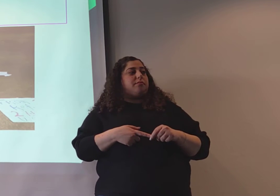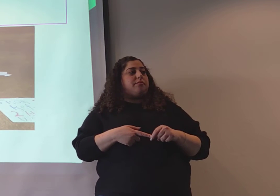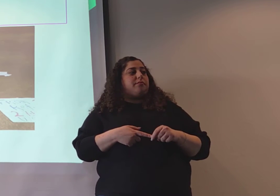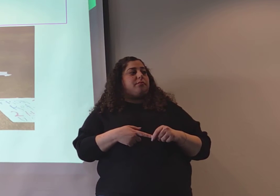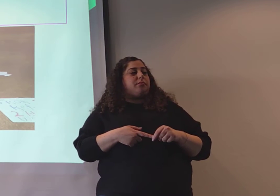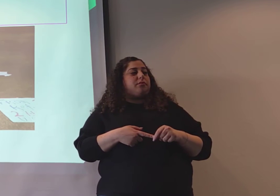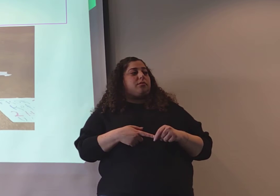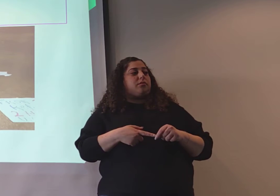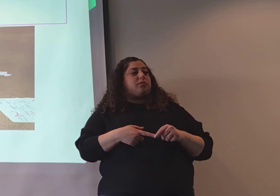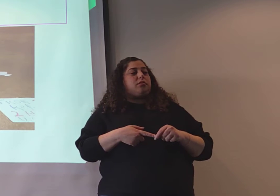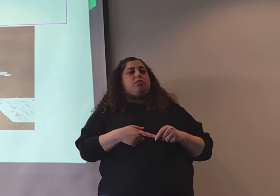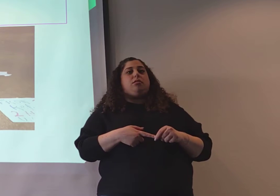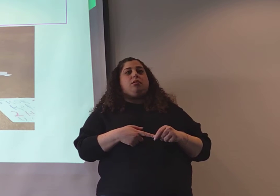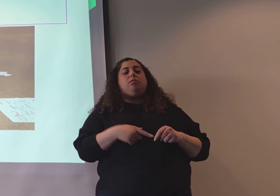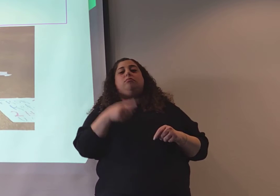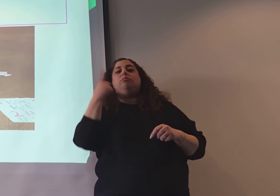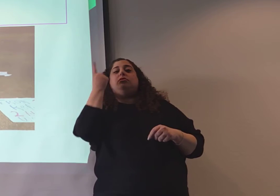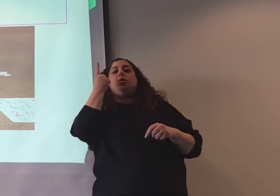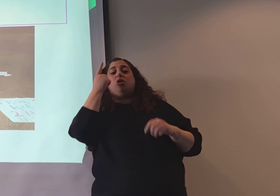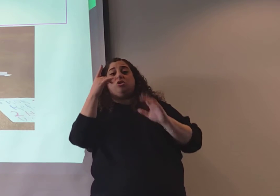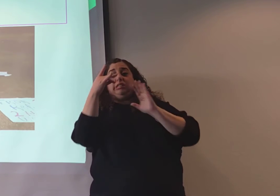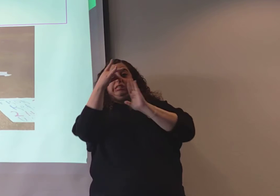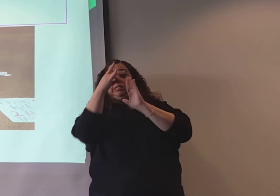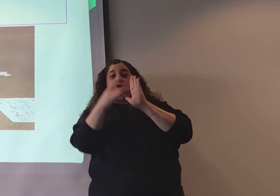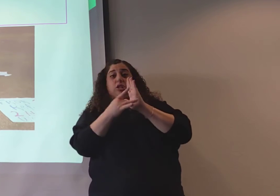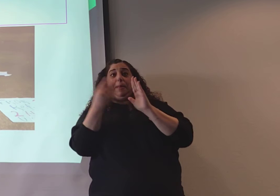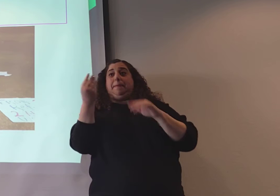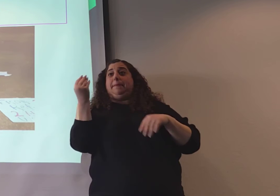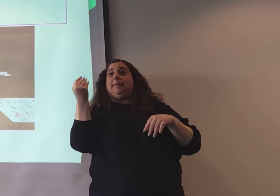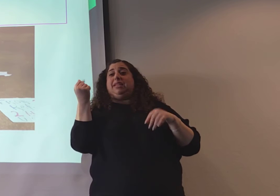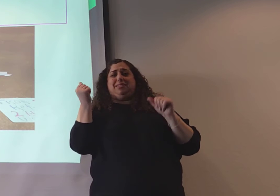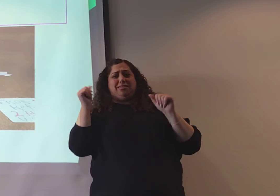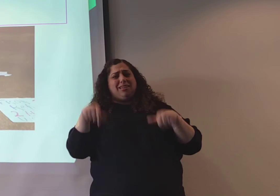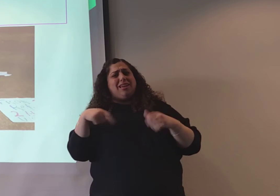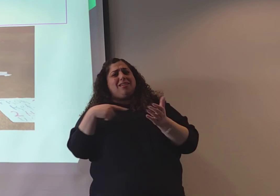He's worried that he's subject to eviction.